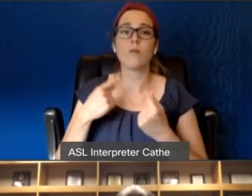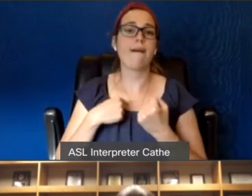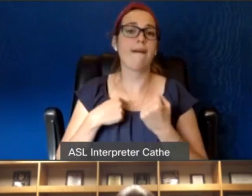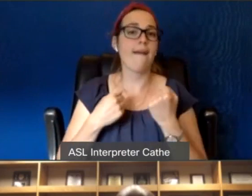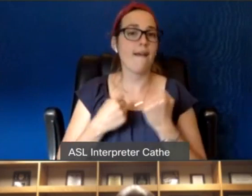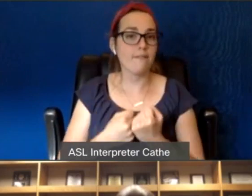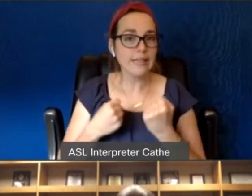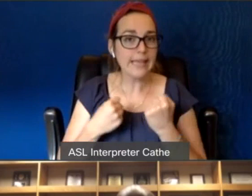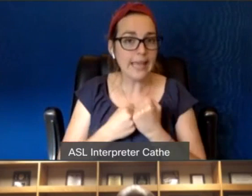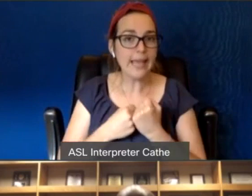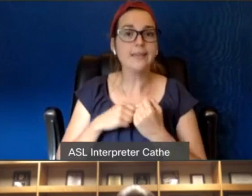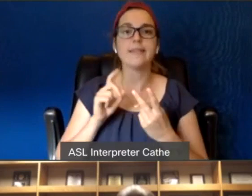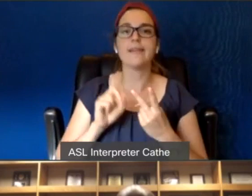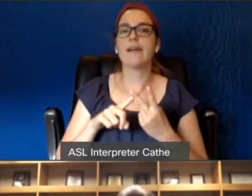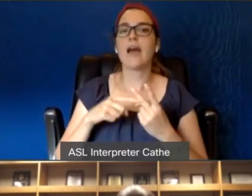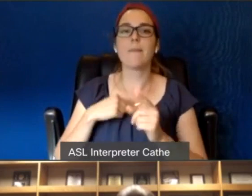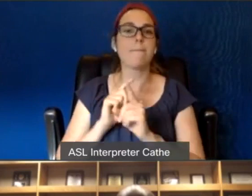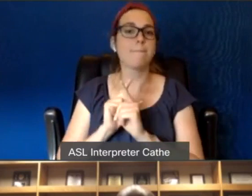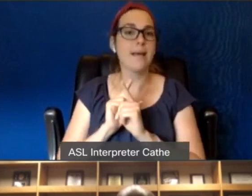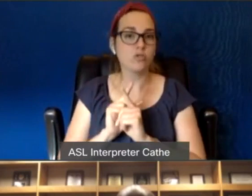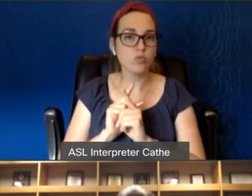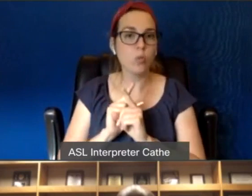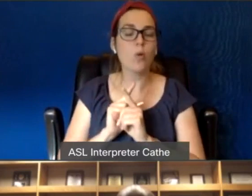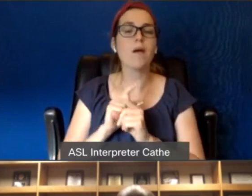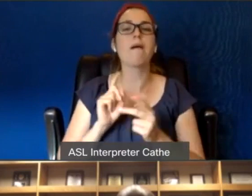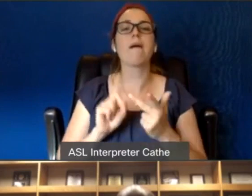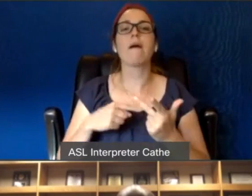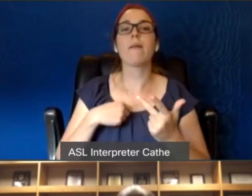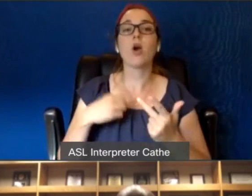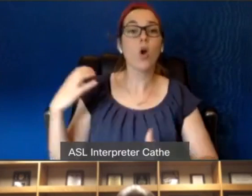I'm a coach kind of like Judge Hannah mentioned before, like coaching, helping coach them.